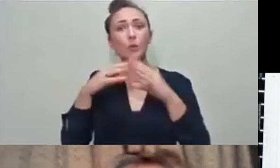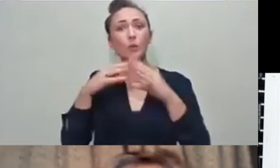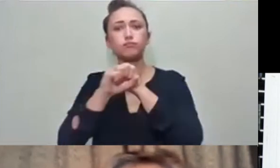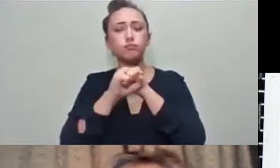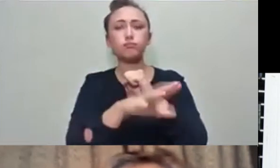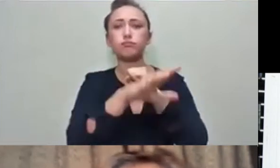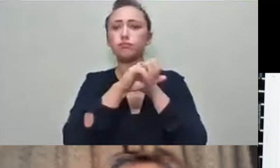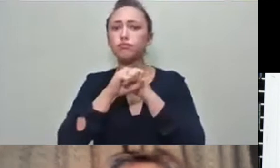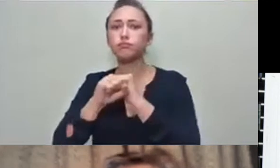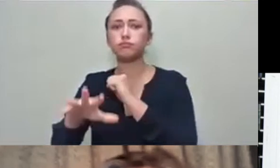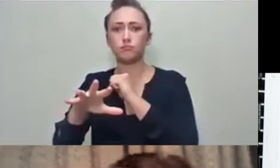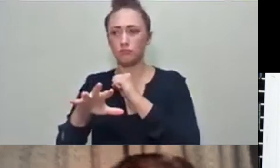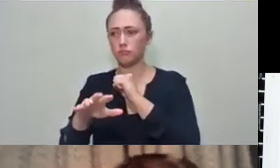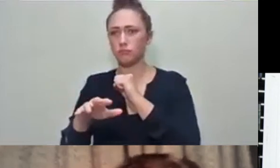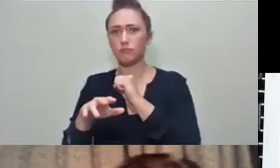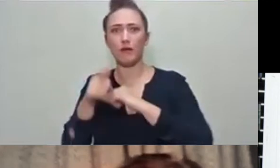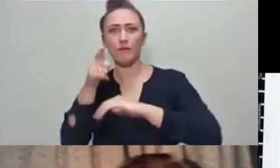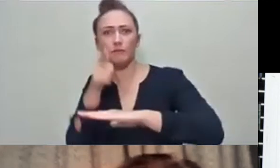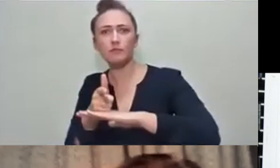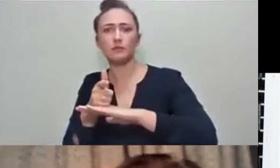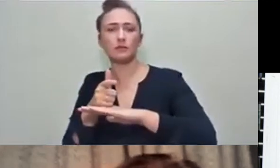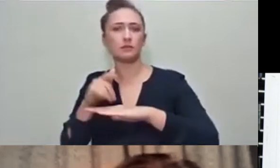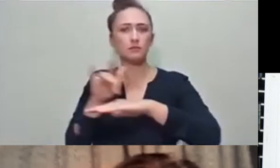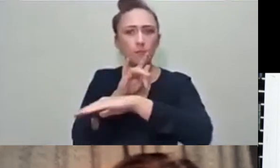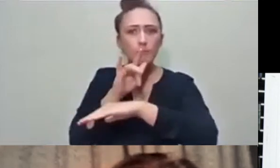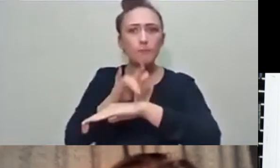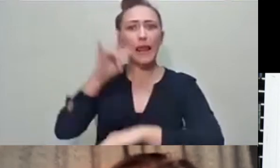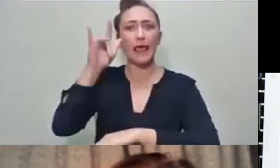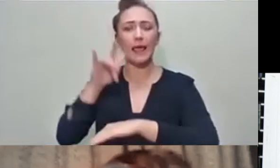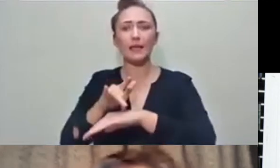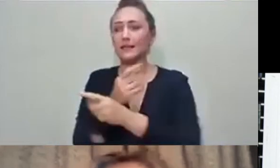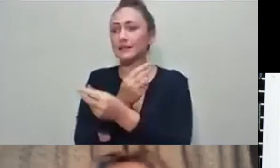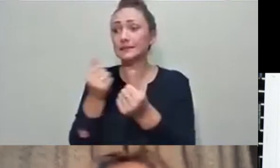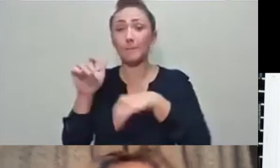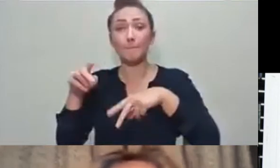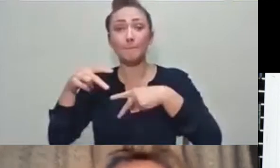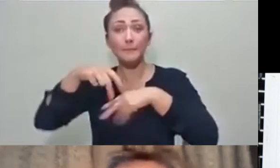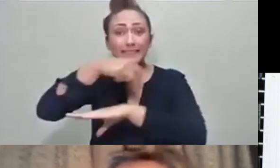we've even done some dance videos that the dance educators have done along with that